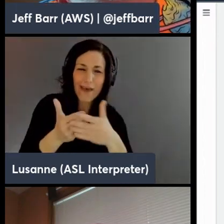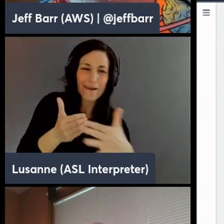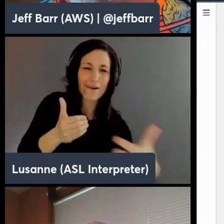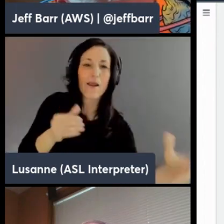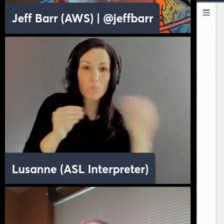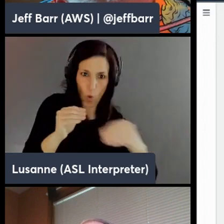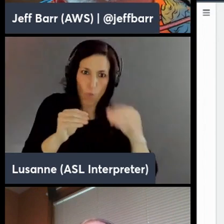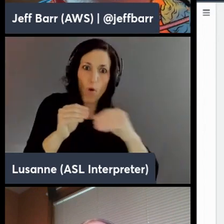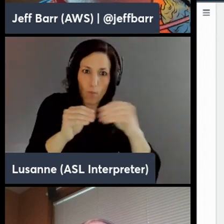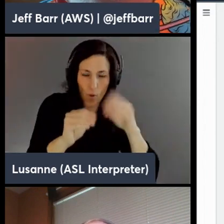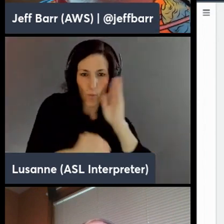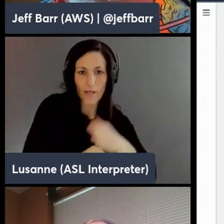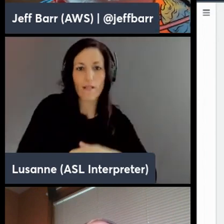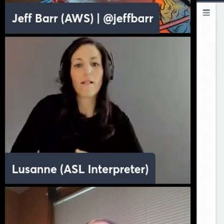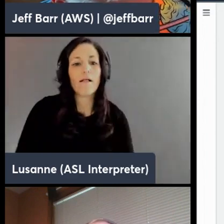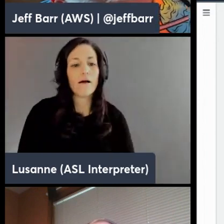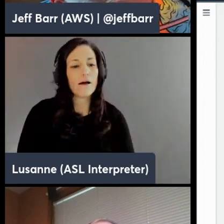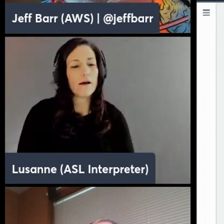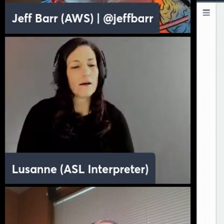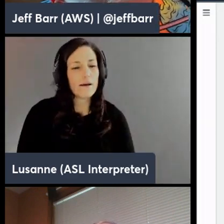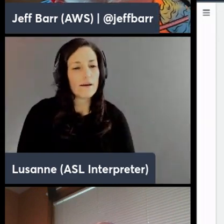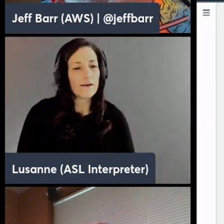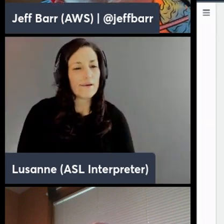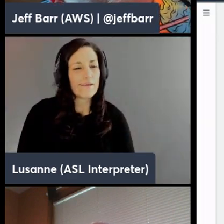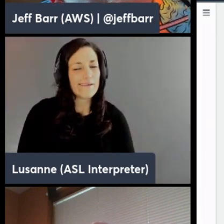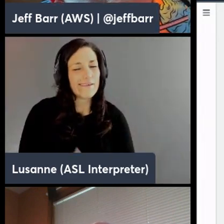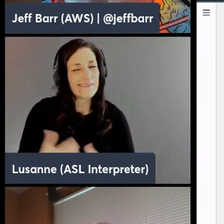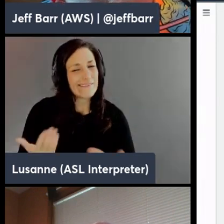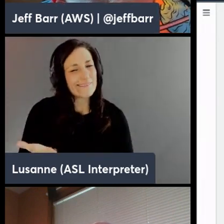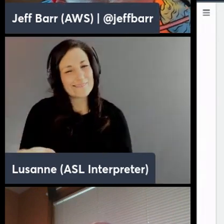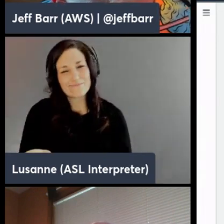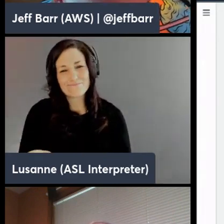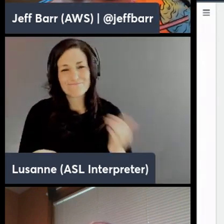The main thing here is I think that you wanna have